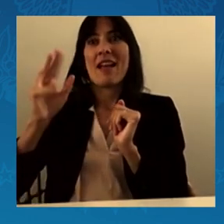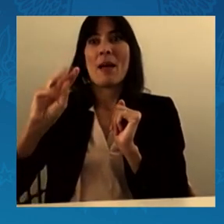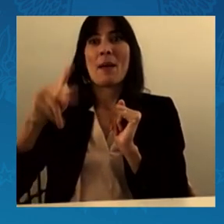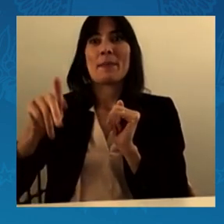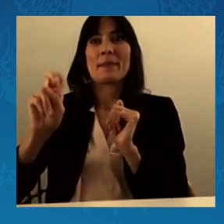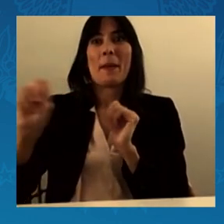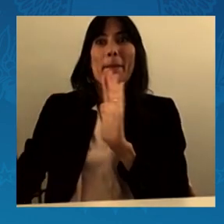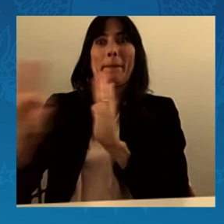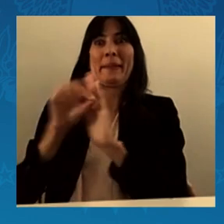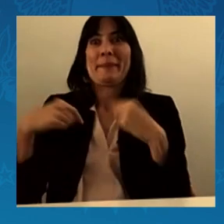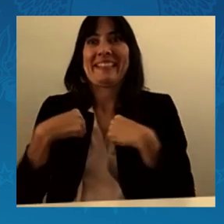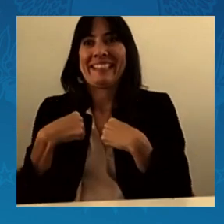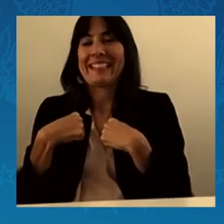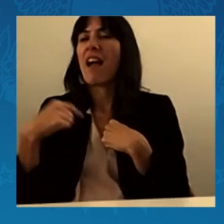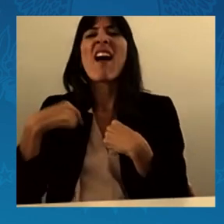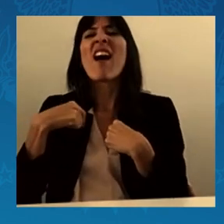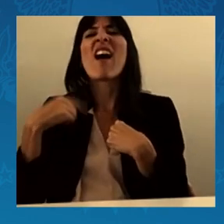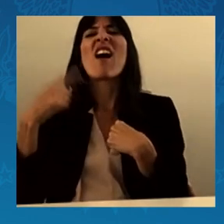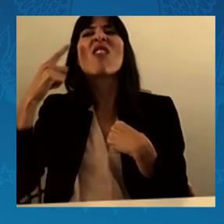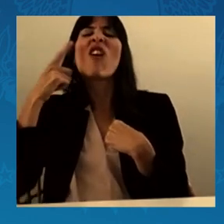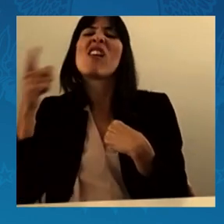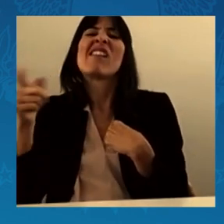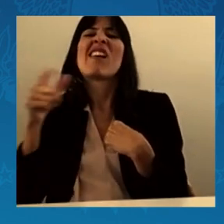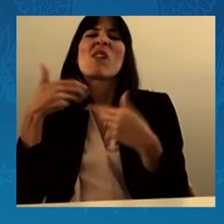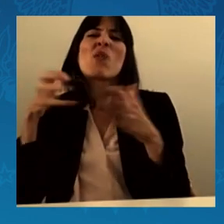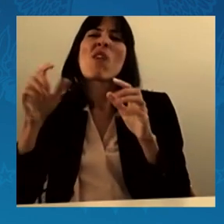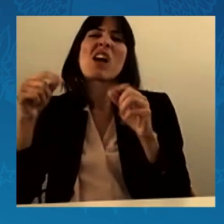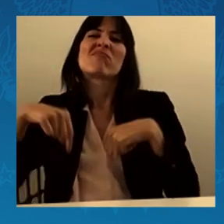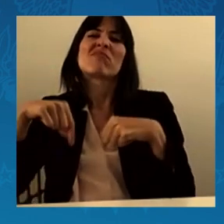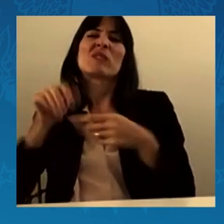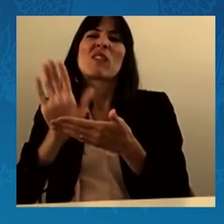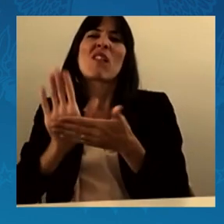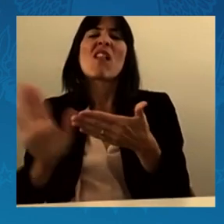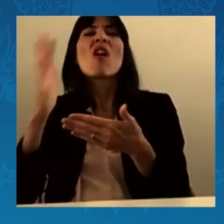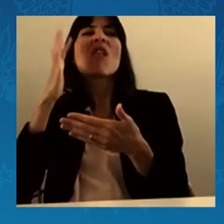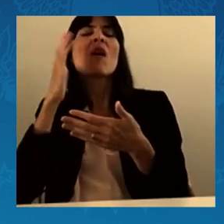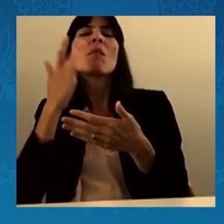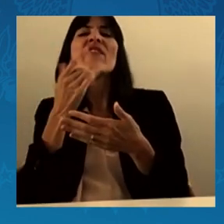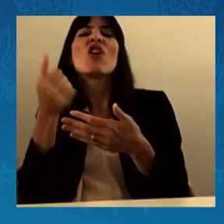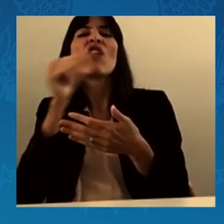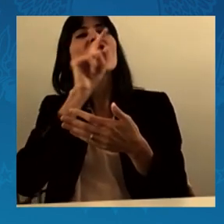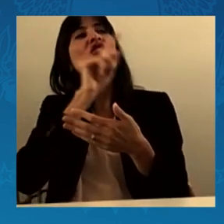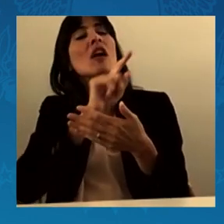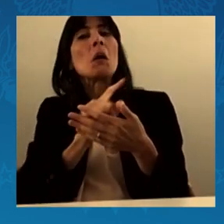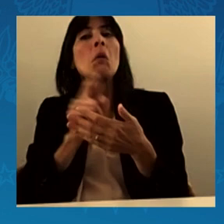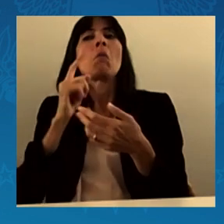it was not my first choice. But I got accepted into the Department of Defense scholarship program